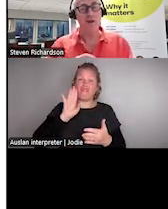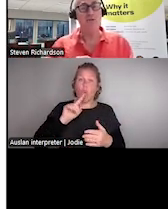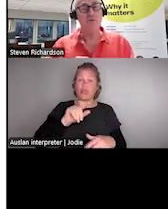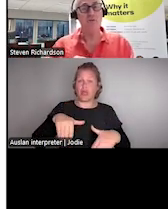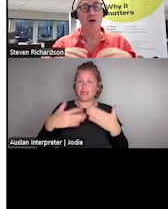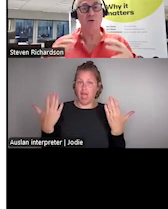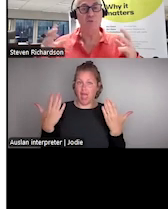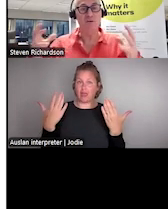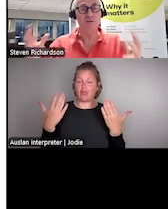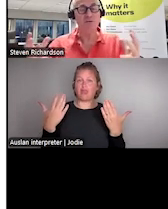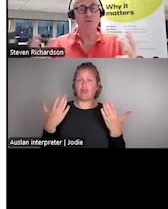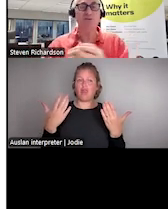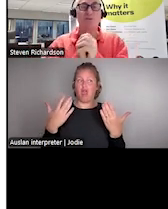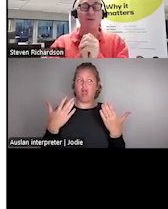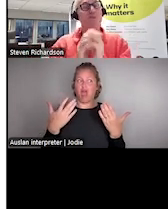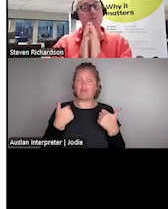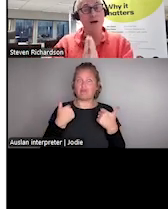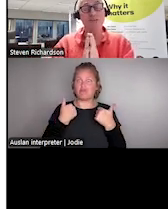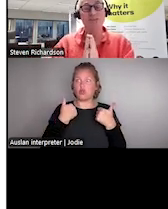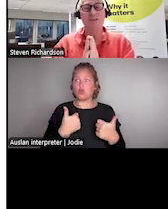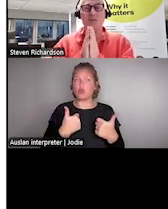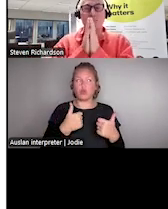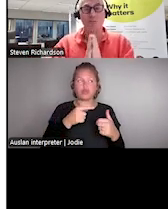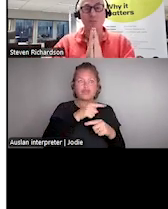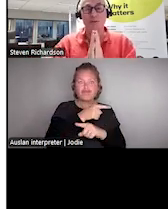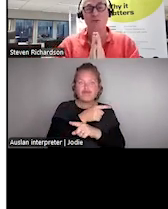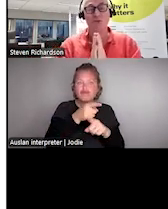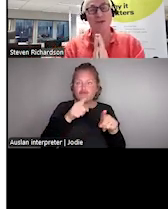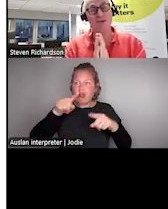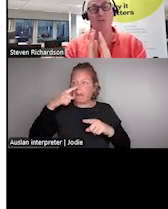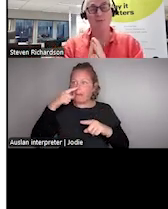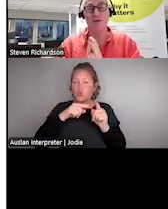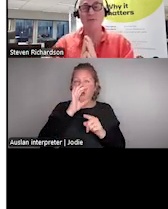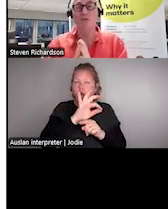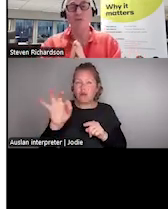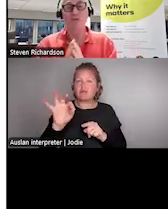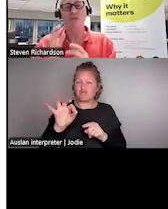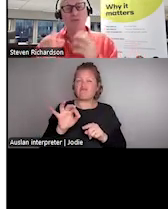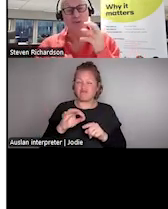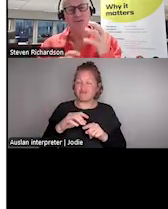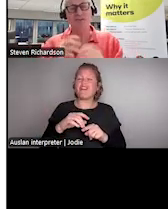and you have a good constituency of people to ask, probably were going to hit $20,000. So you need to